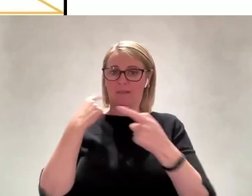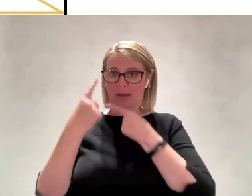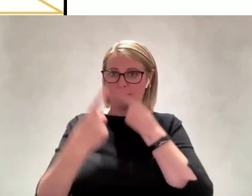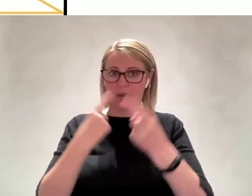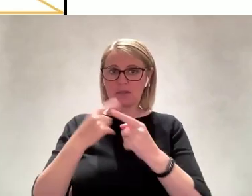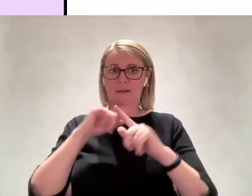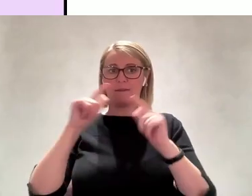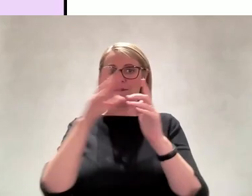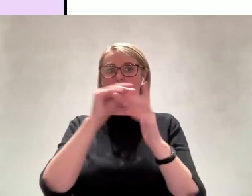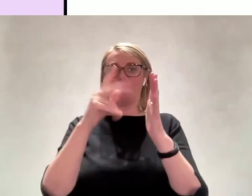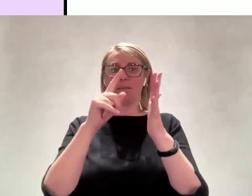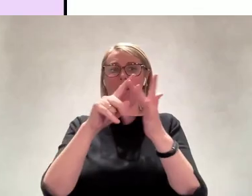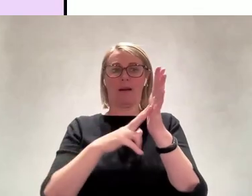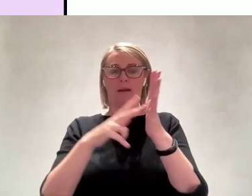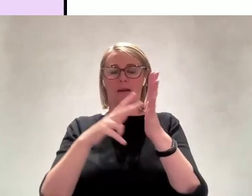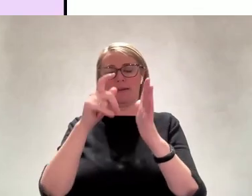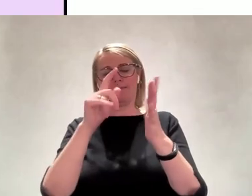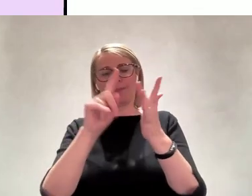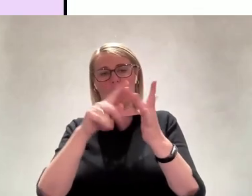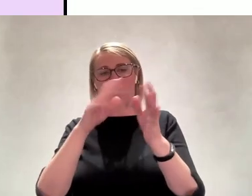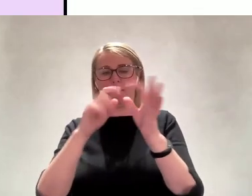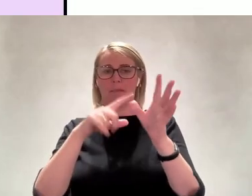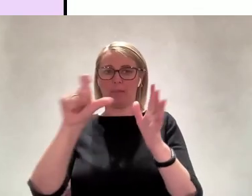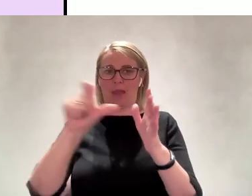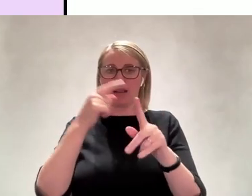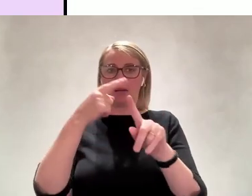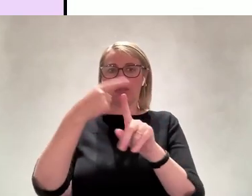and information from IBAC, as well as upcoming events, you can